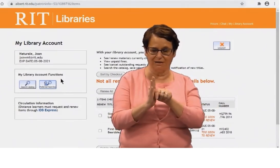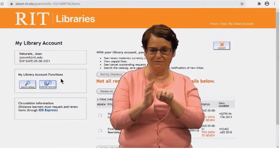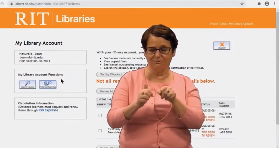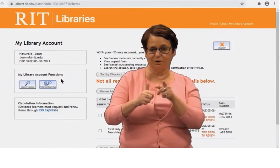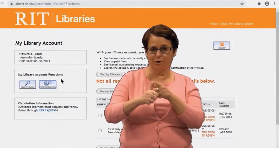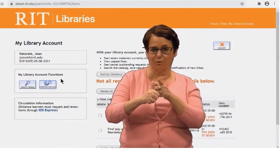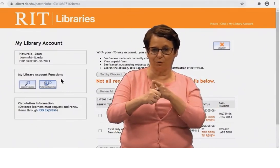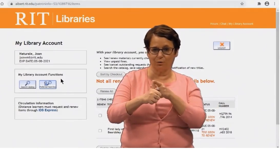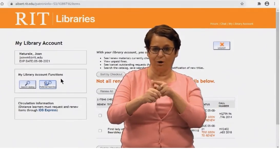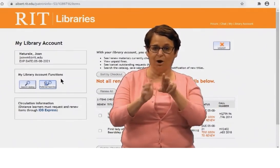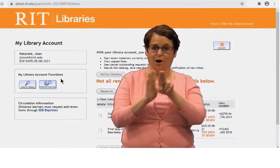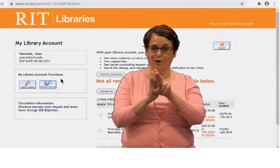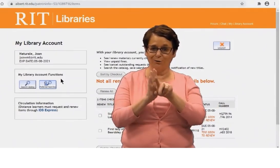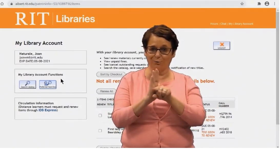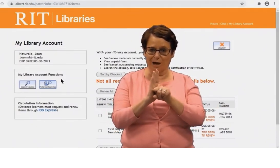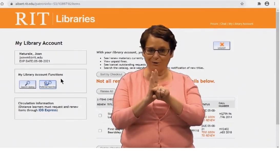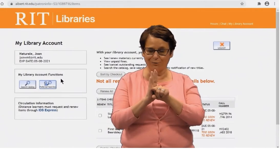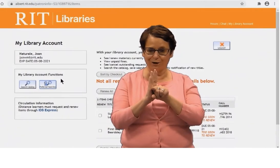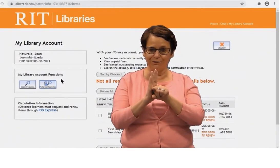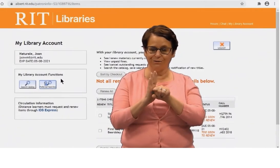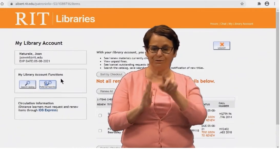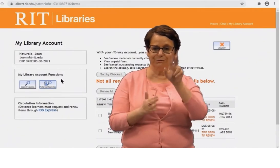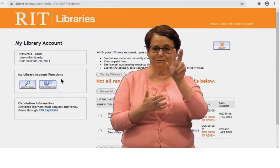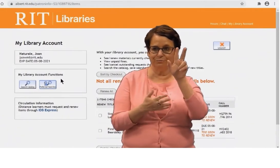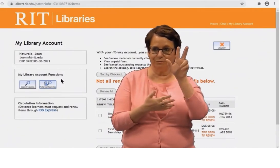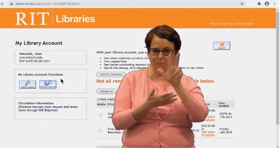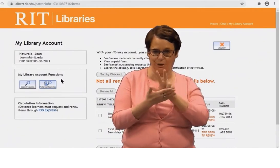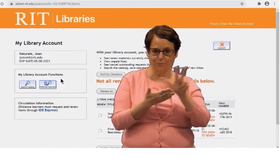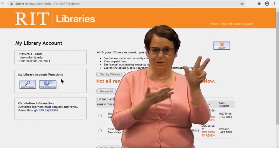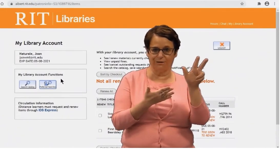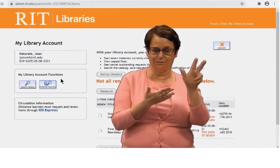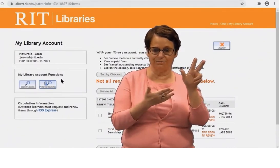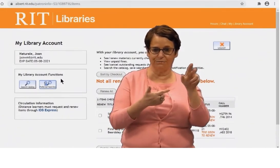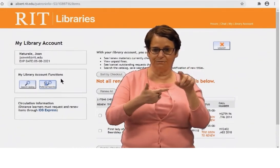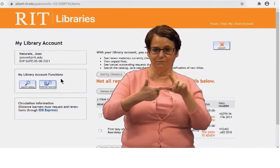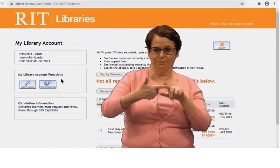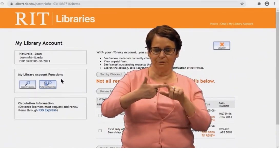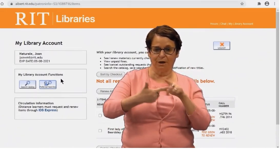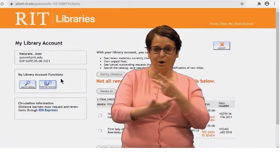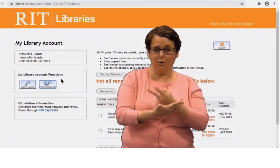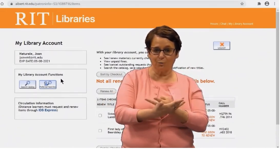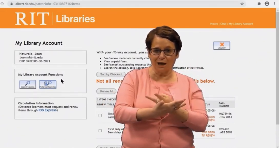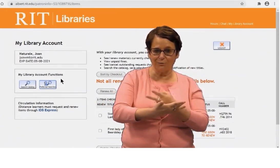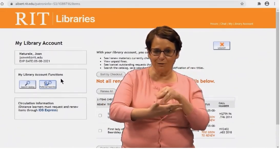I want to let you know that there are different borrowing periods.